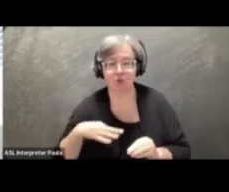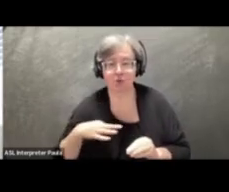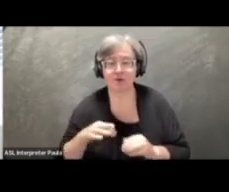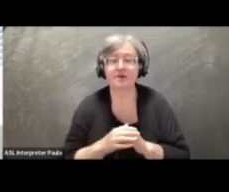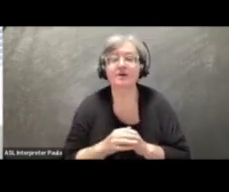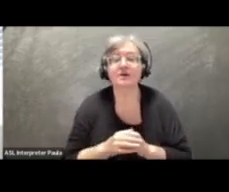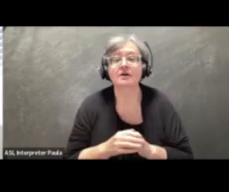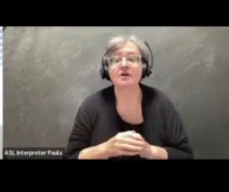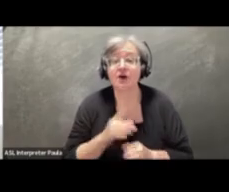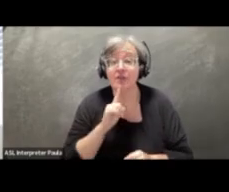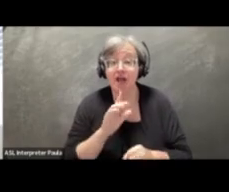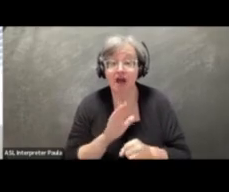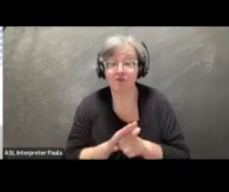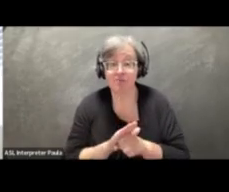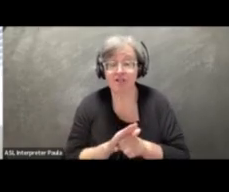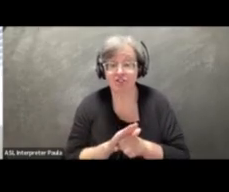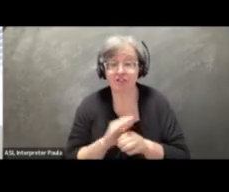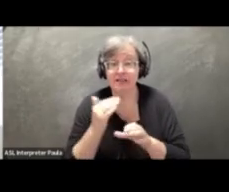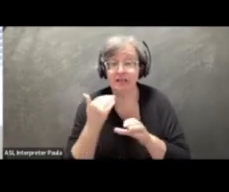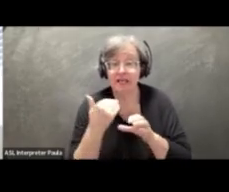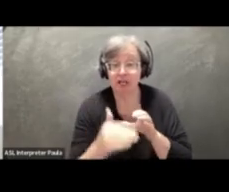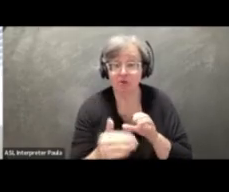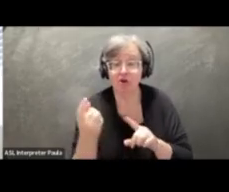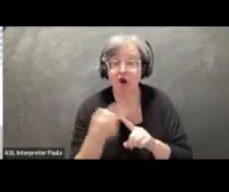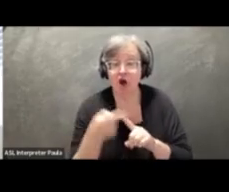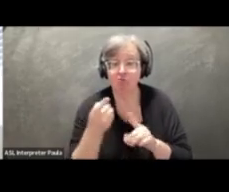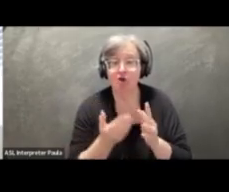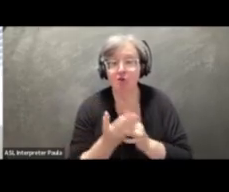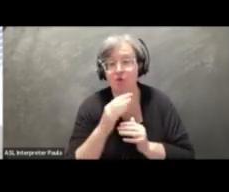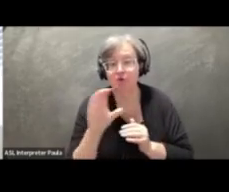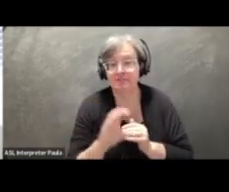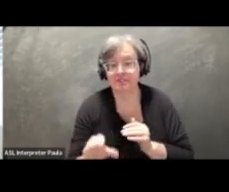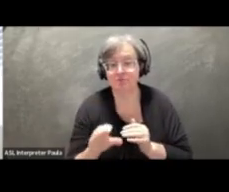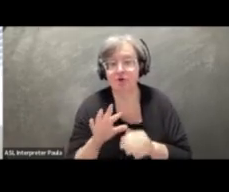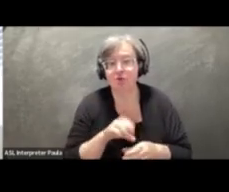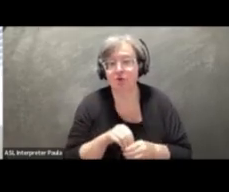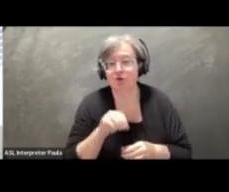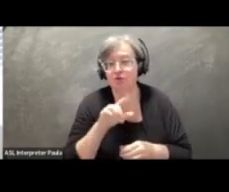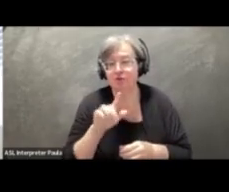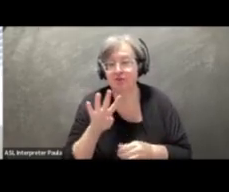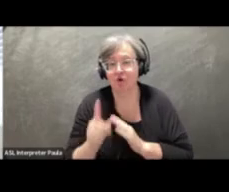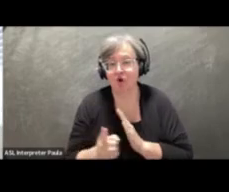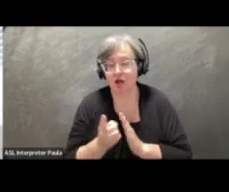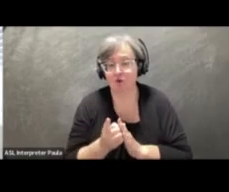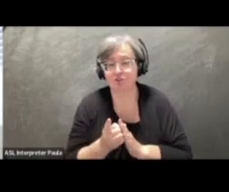of attendance will be automatically sent to you through Zoom in 24 hours, and it will also include a link to the